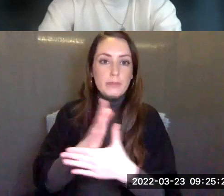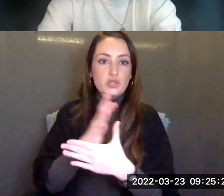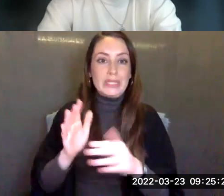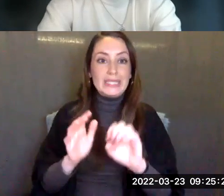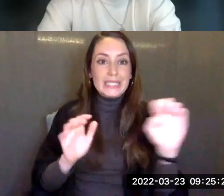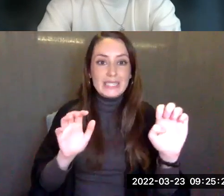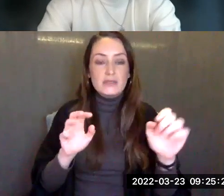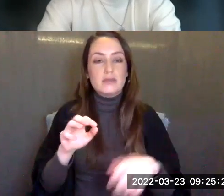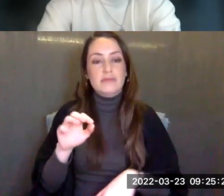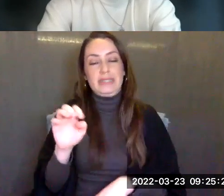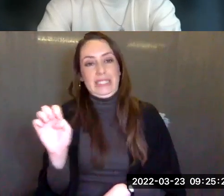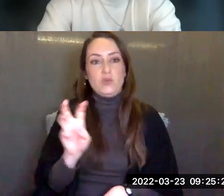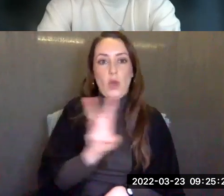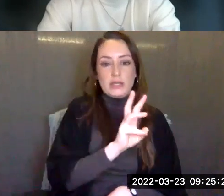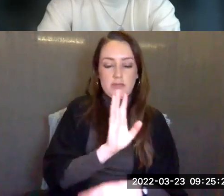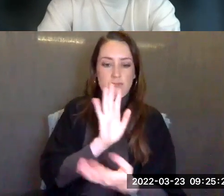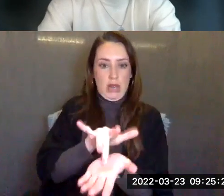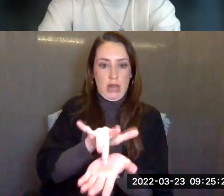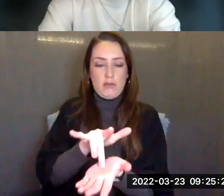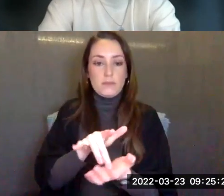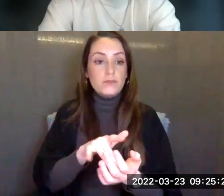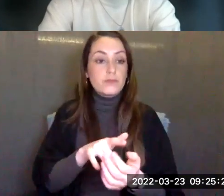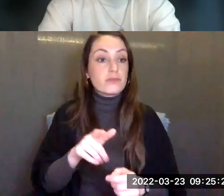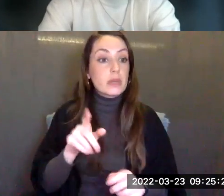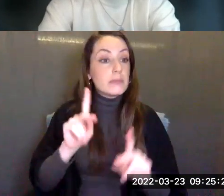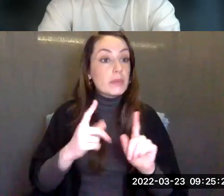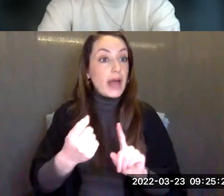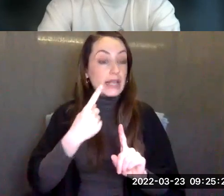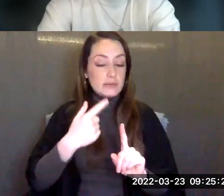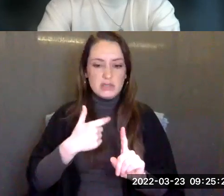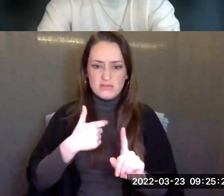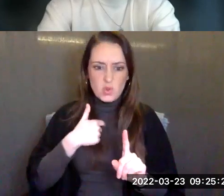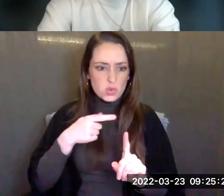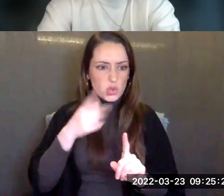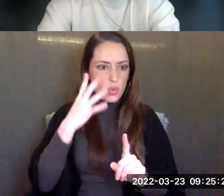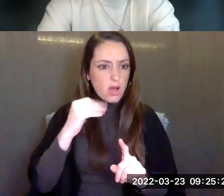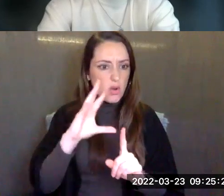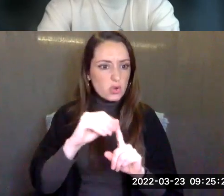Was it a really big shock to you culturally and for me It really wasn't because I had everything that I needed here.